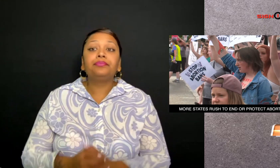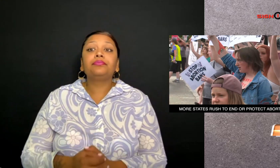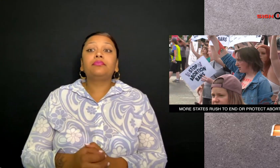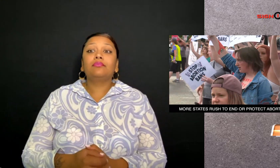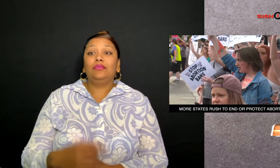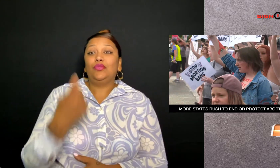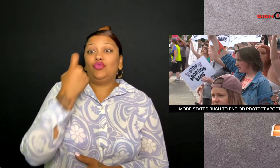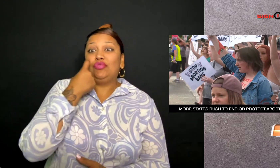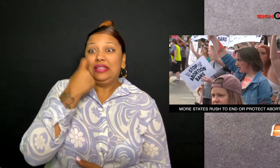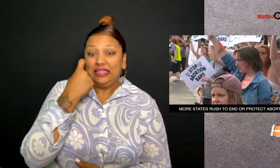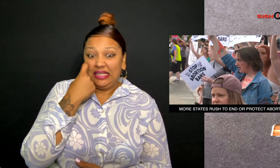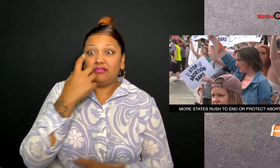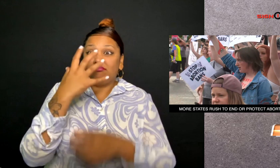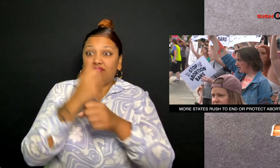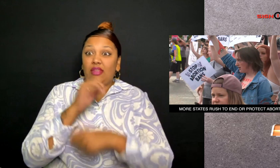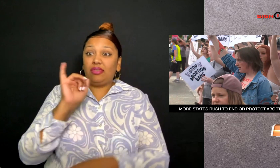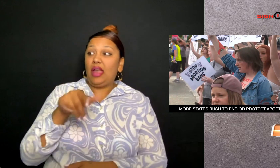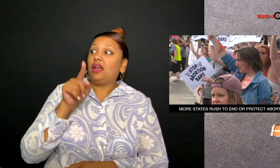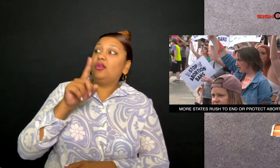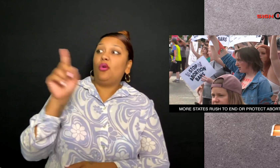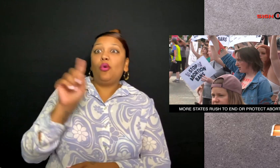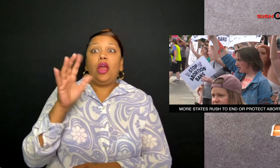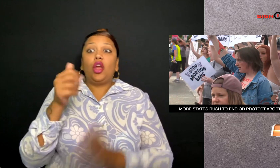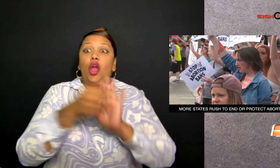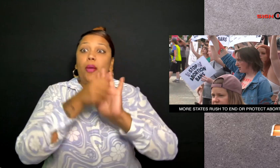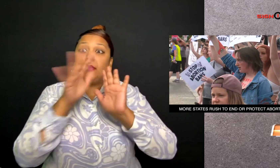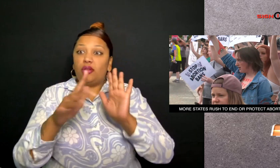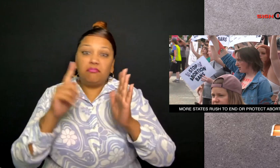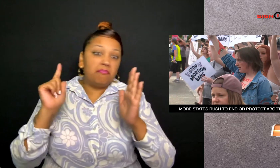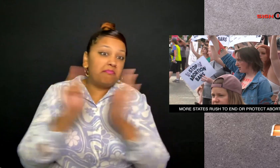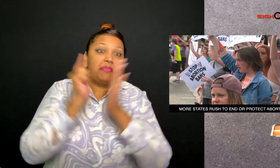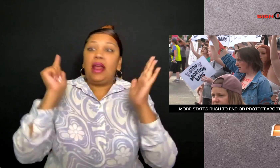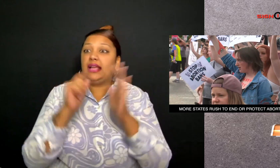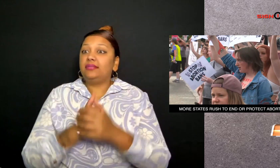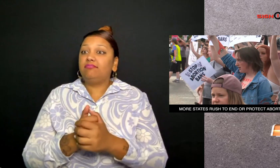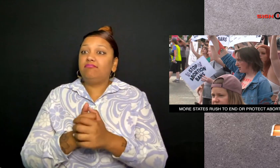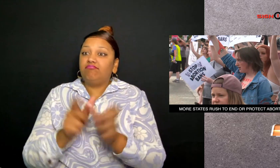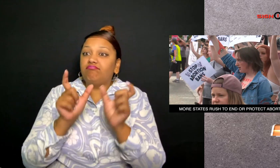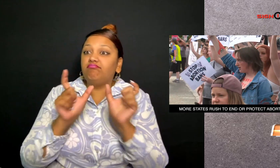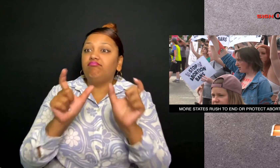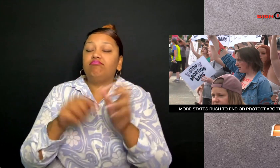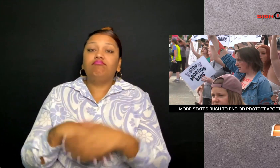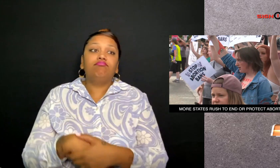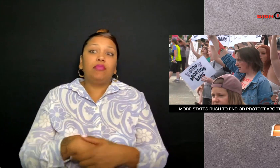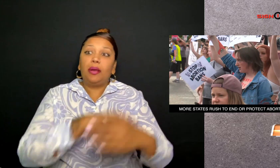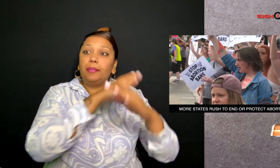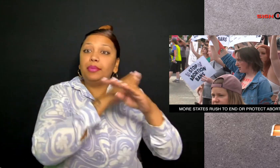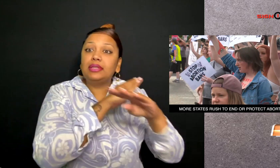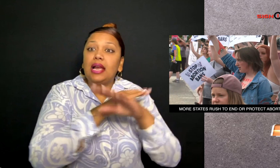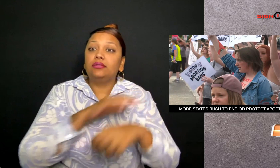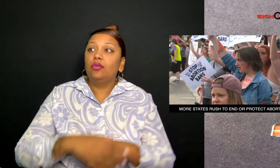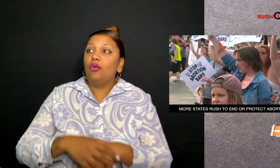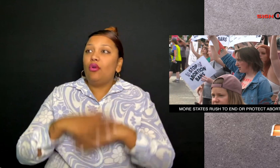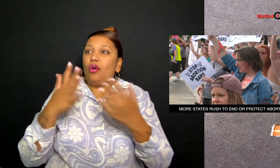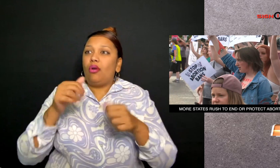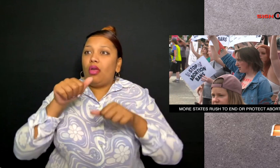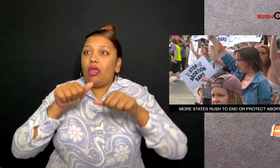federal government is debating too here's the latest on where abortions are banned restricted